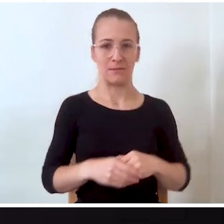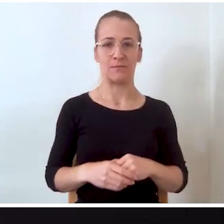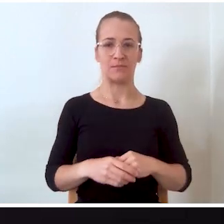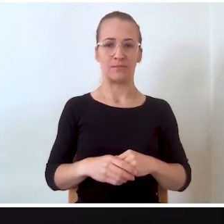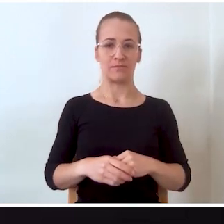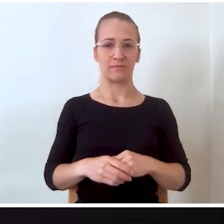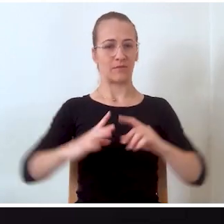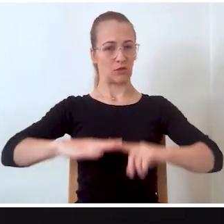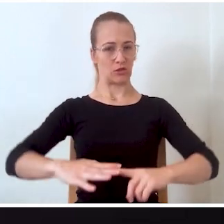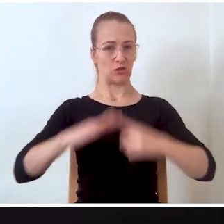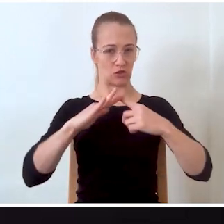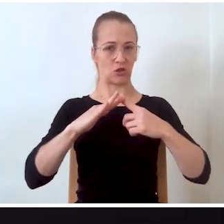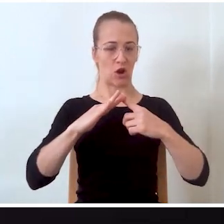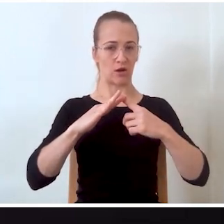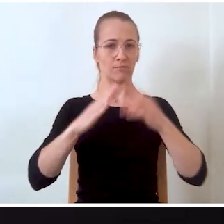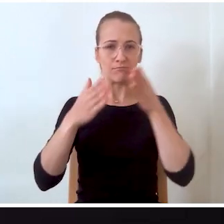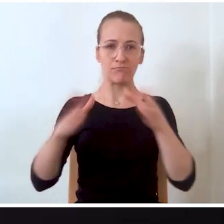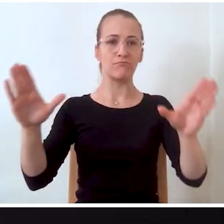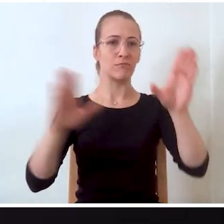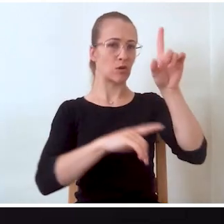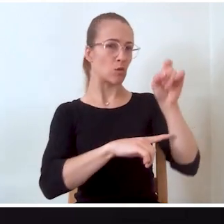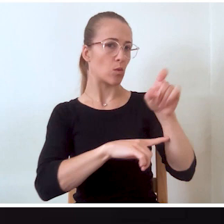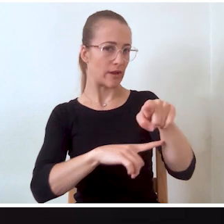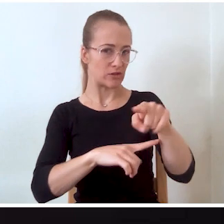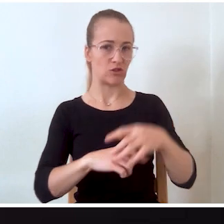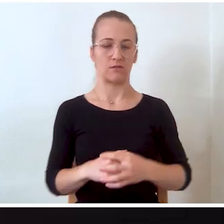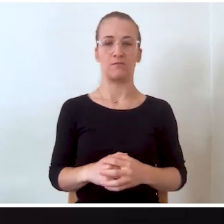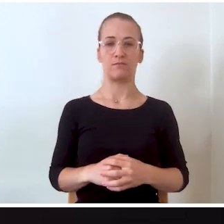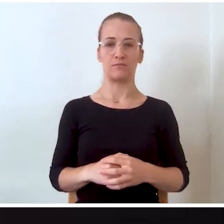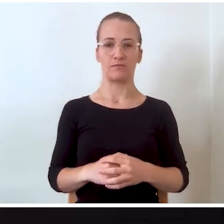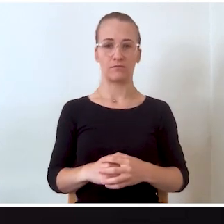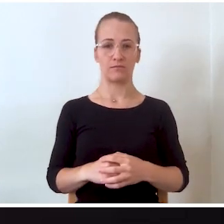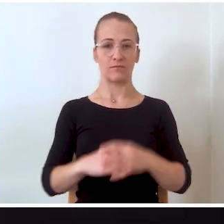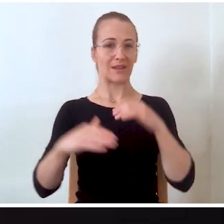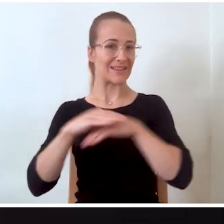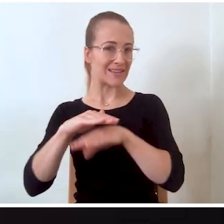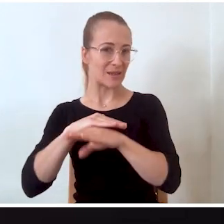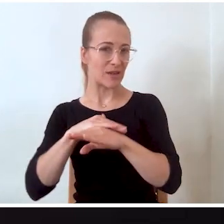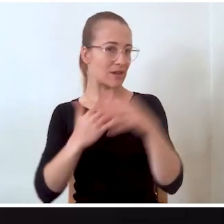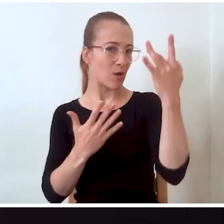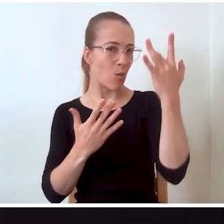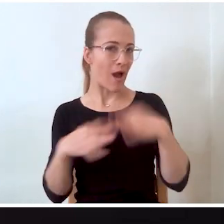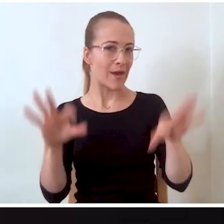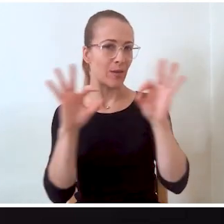Let's start by talking about the overall question, why is it important?